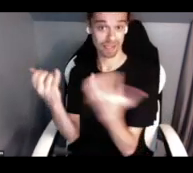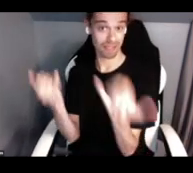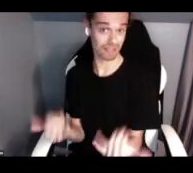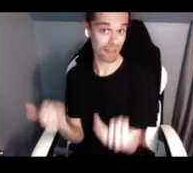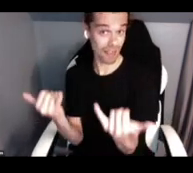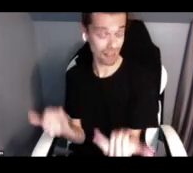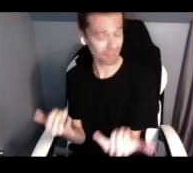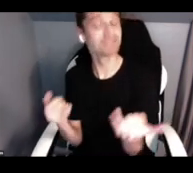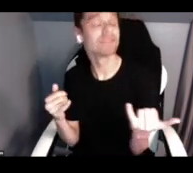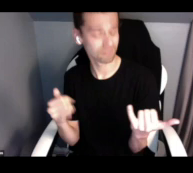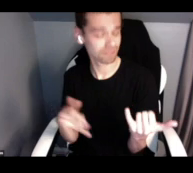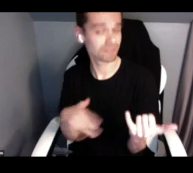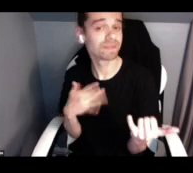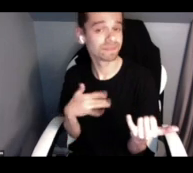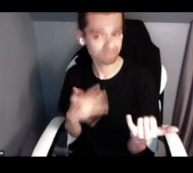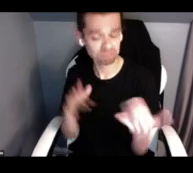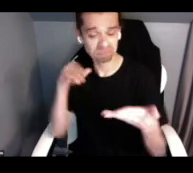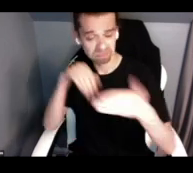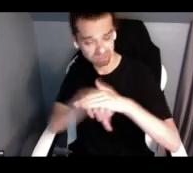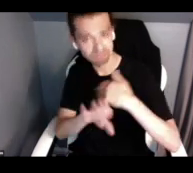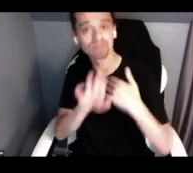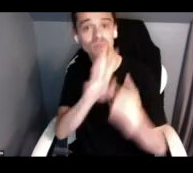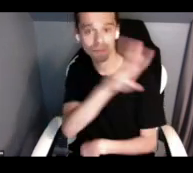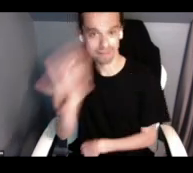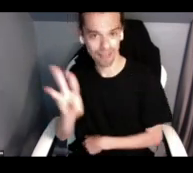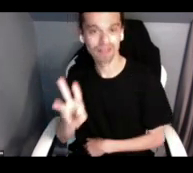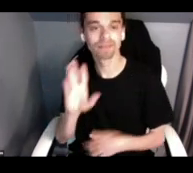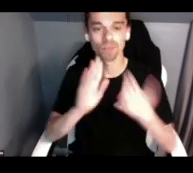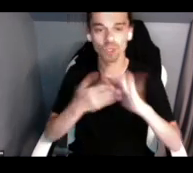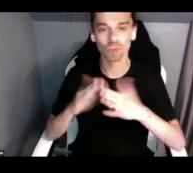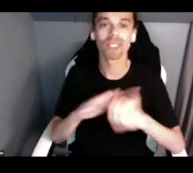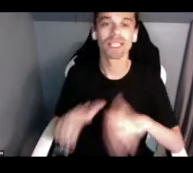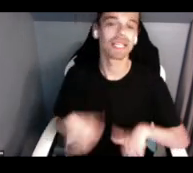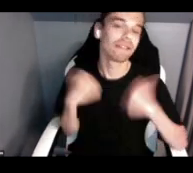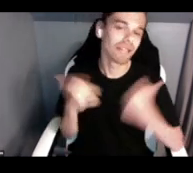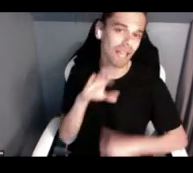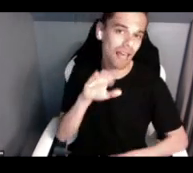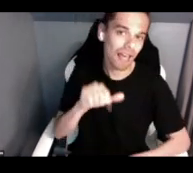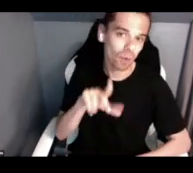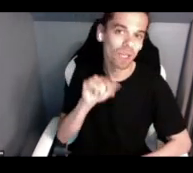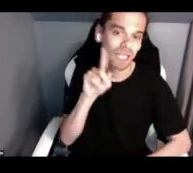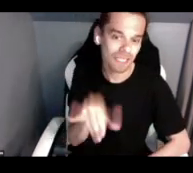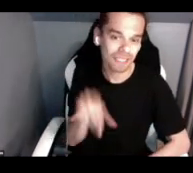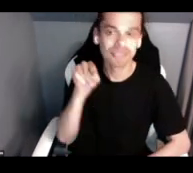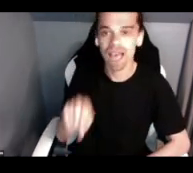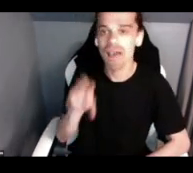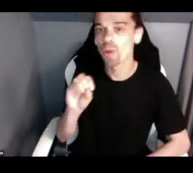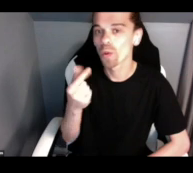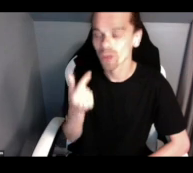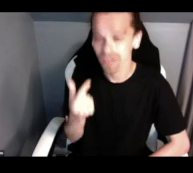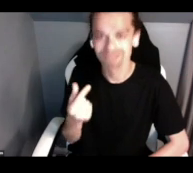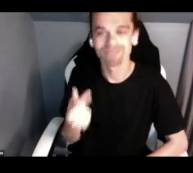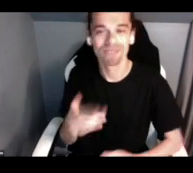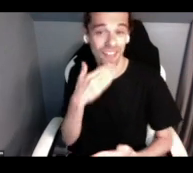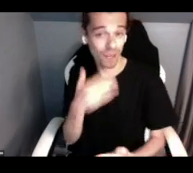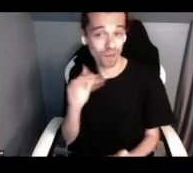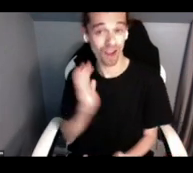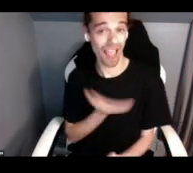Please visit our website at Community Living Equity.org Thank you to our attendees, and we hope that you remain